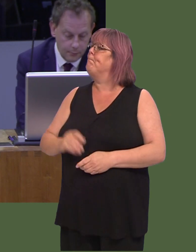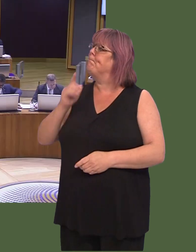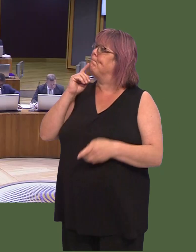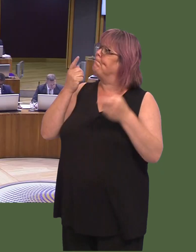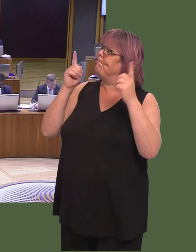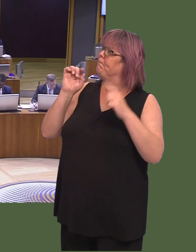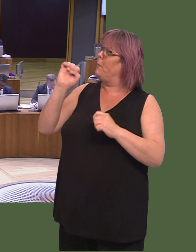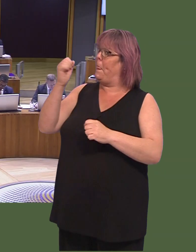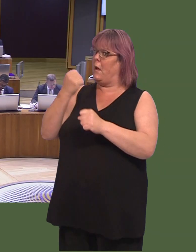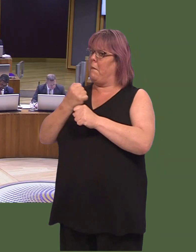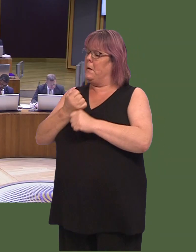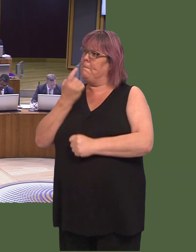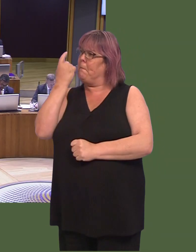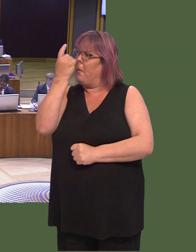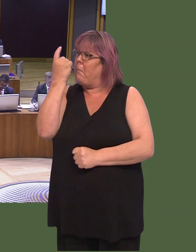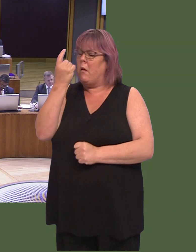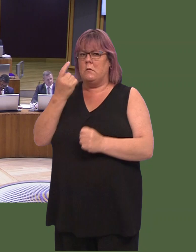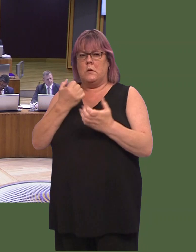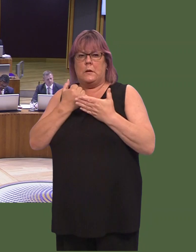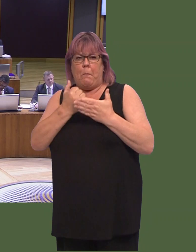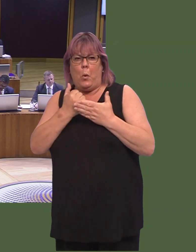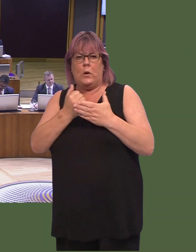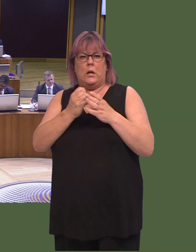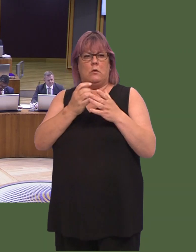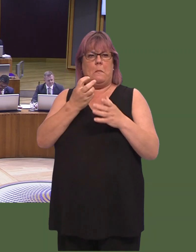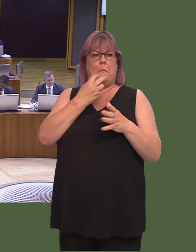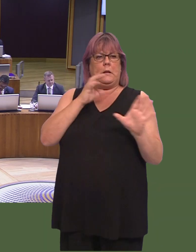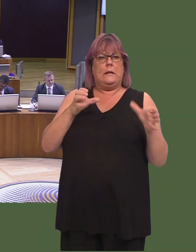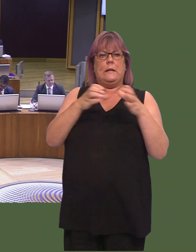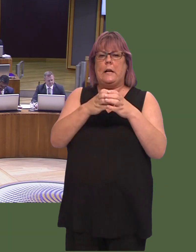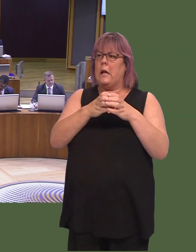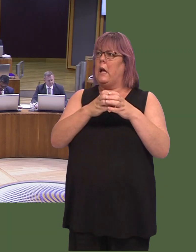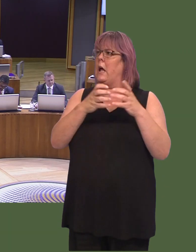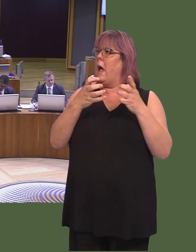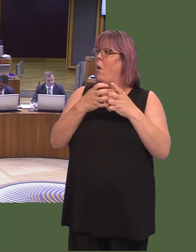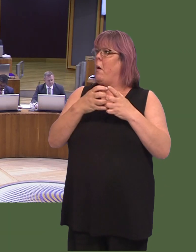First Minister, is your Government considering other ways to support the sector in Wales,